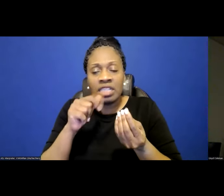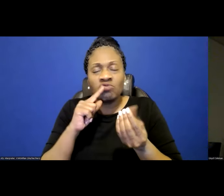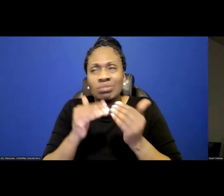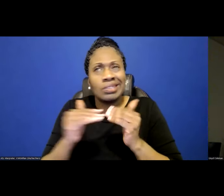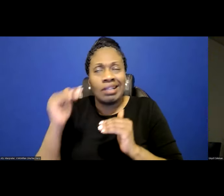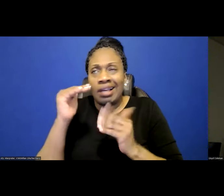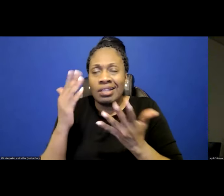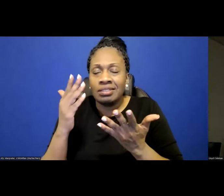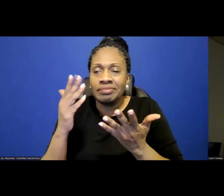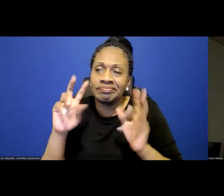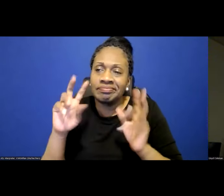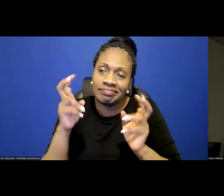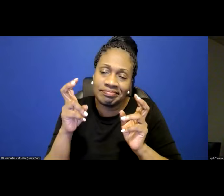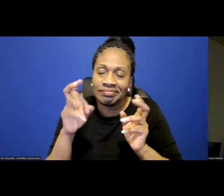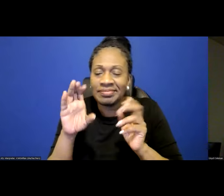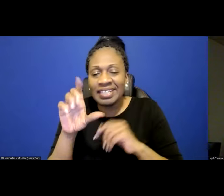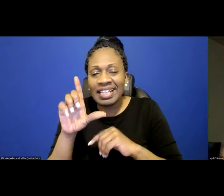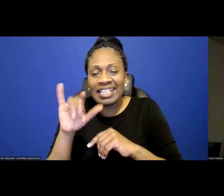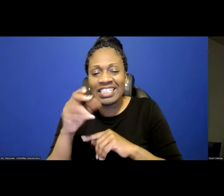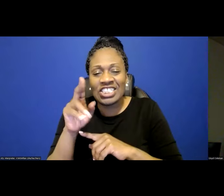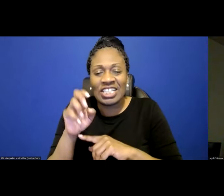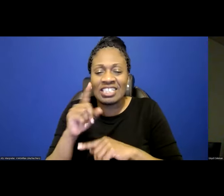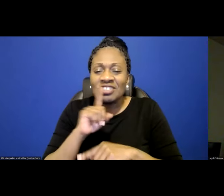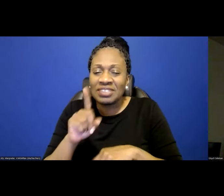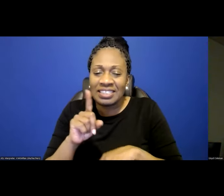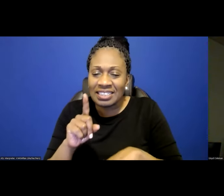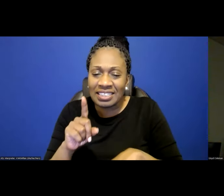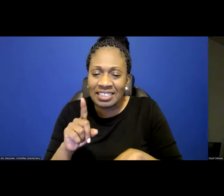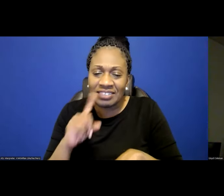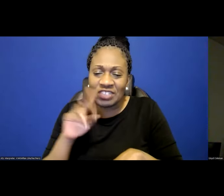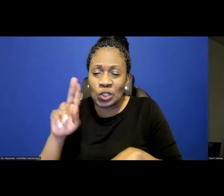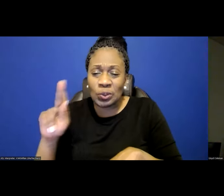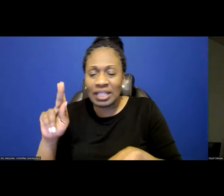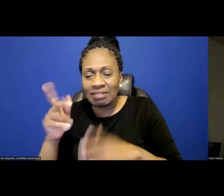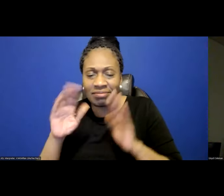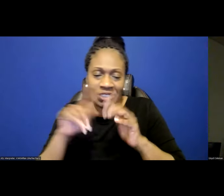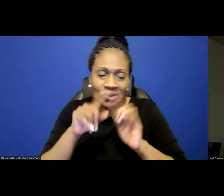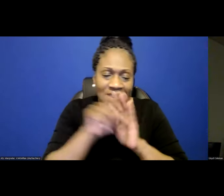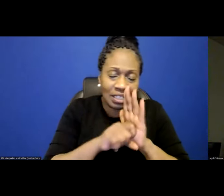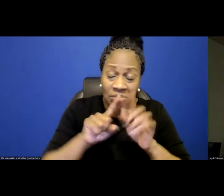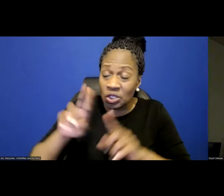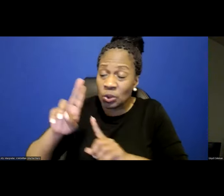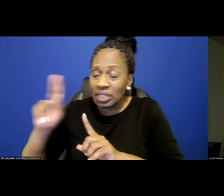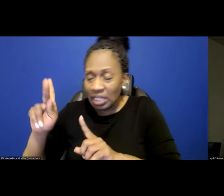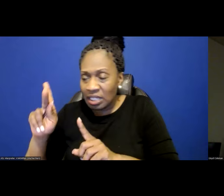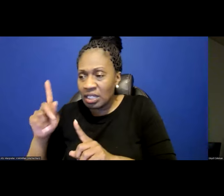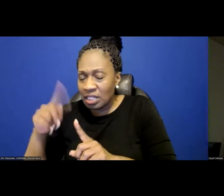there's a cliche again, I don't know, it be interesting to hear if this is the case in the States, but in the UK, there's a bit of a cliche